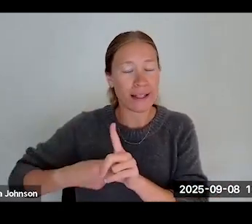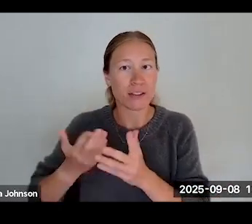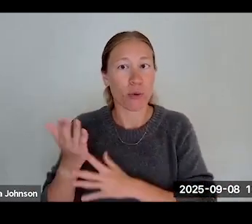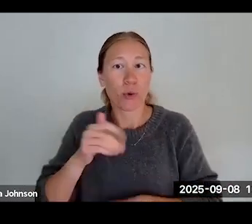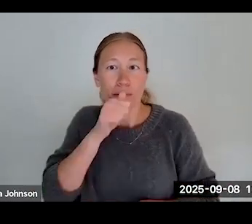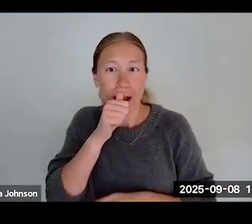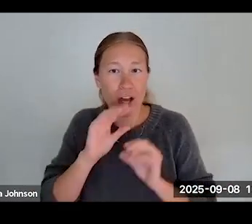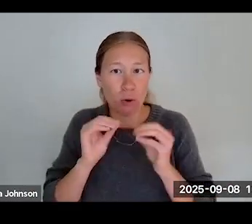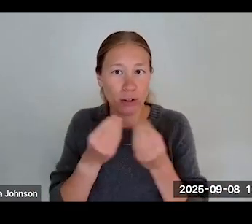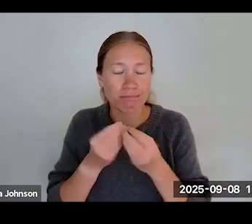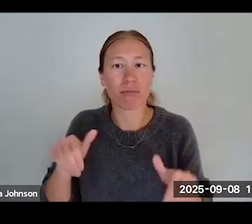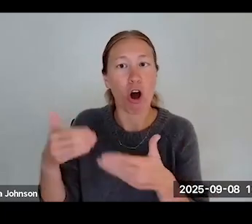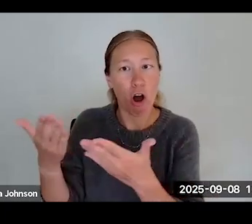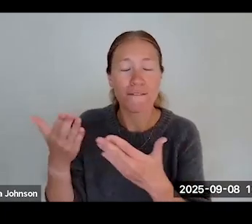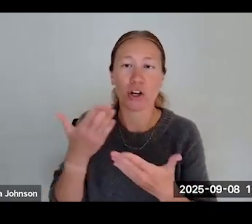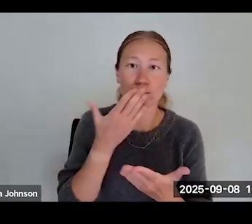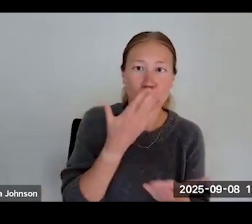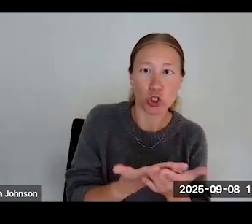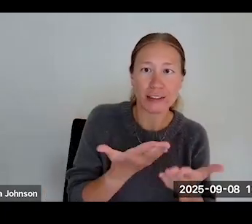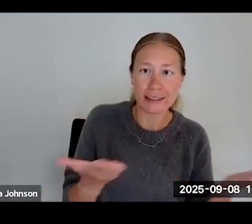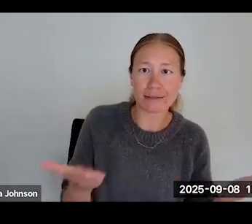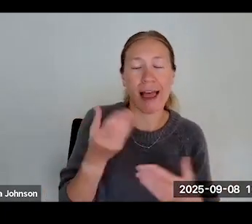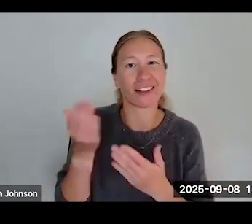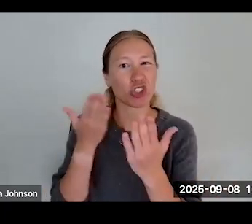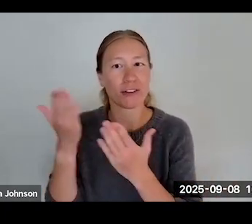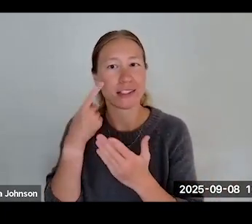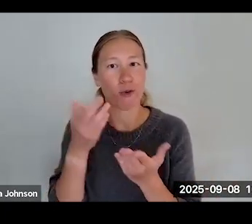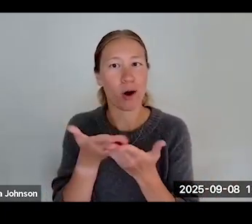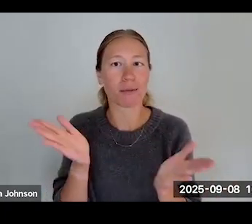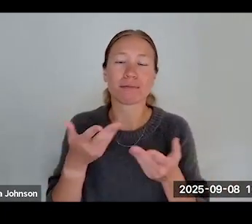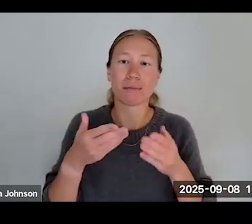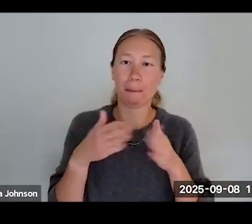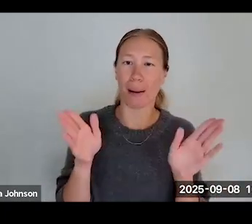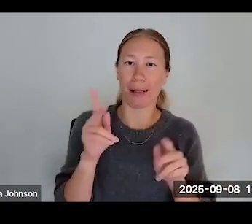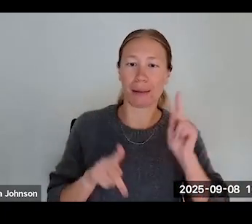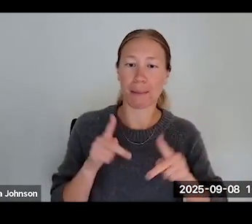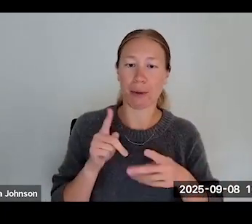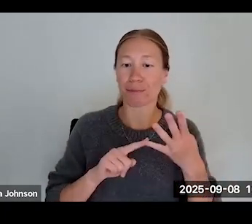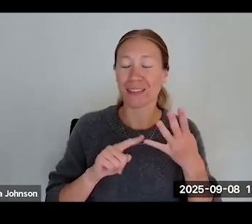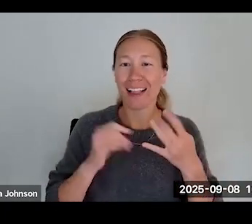which offer goods and services to the public. And finally, Title IV covers telecommunications,